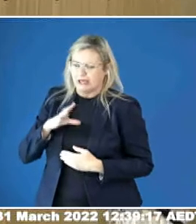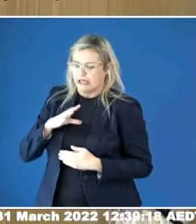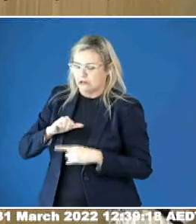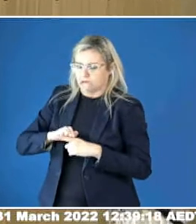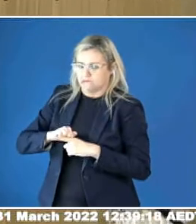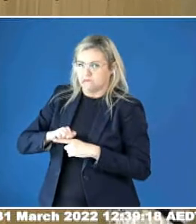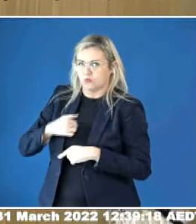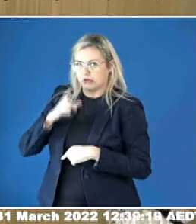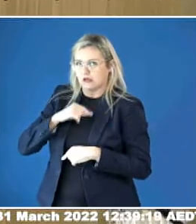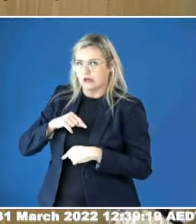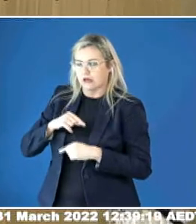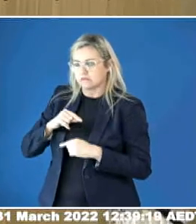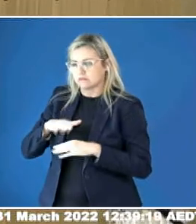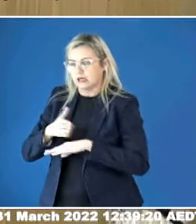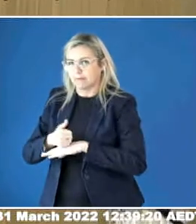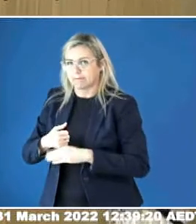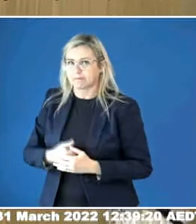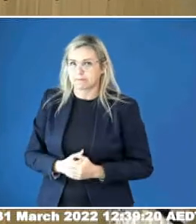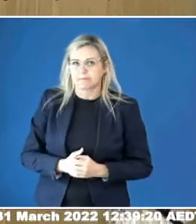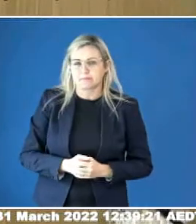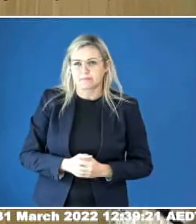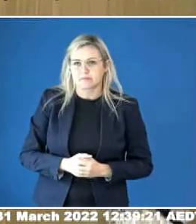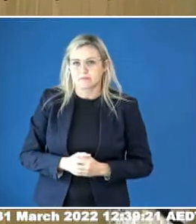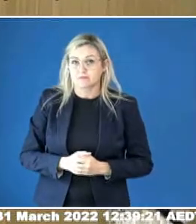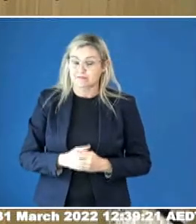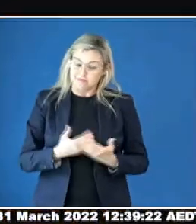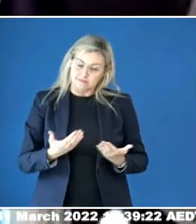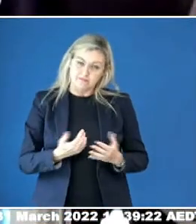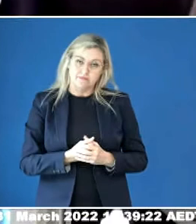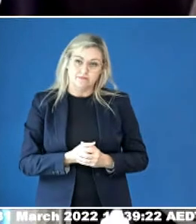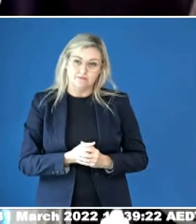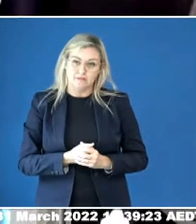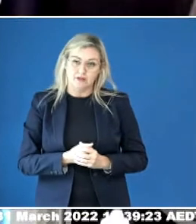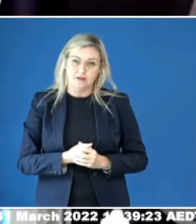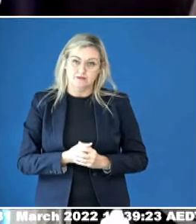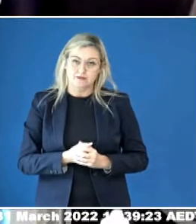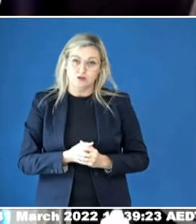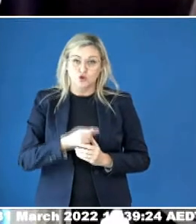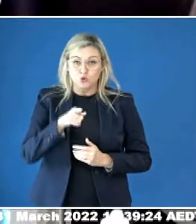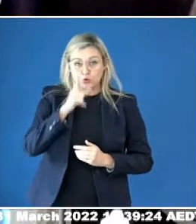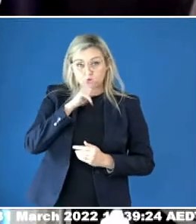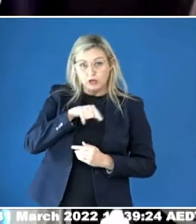And drawing on the expertise of advocacy groups and people with disability?